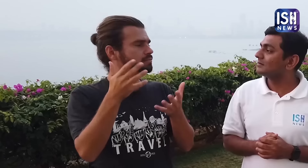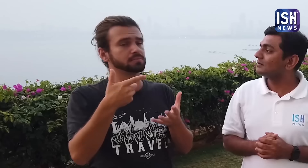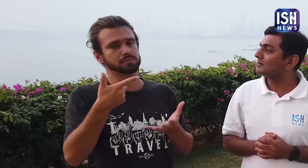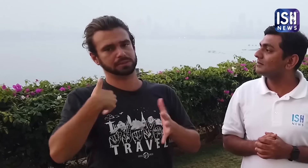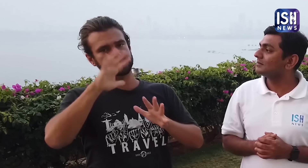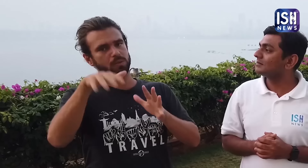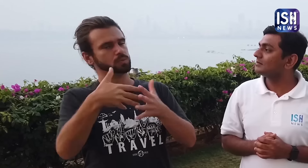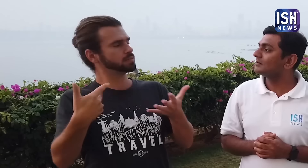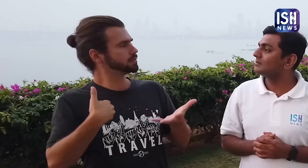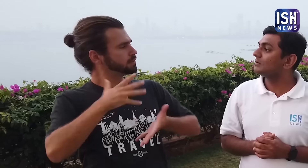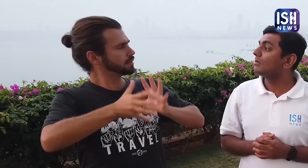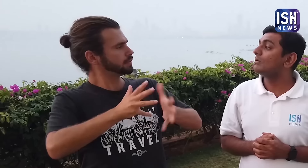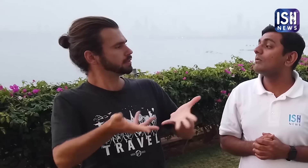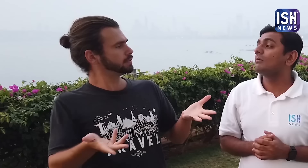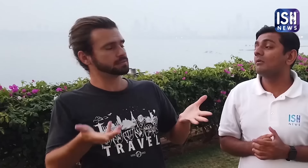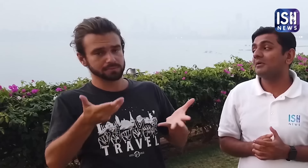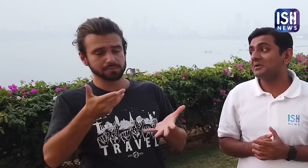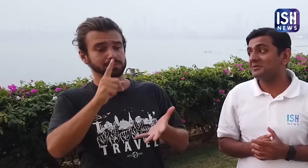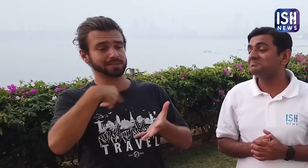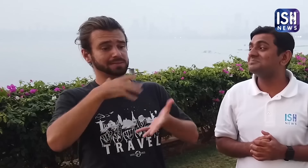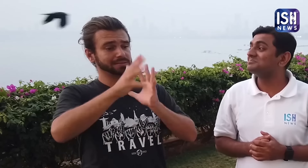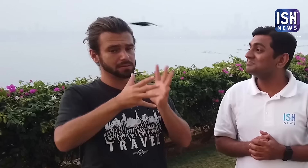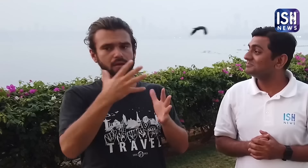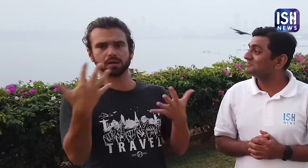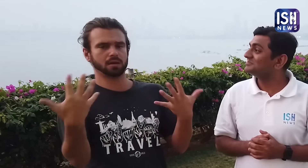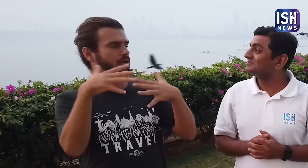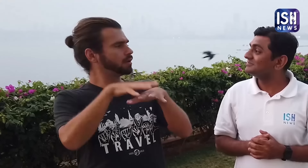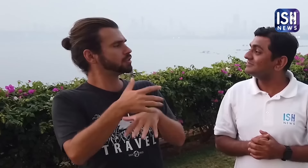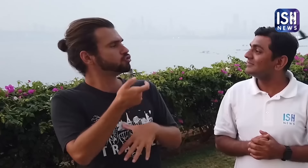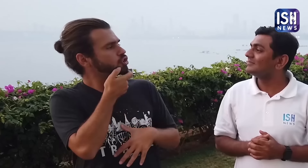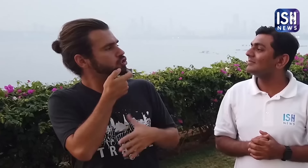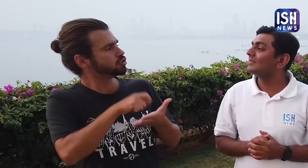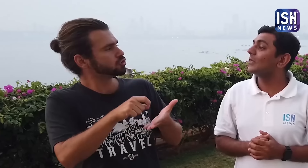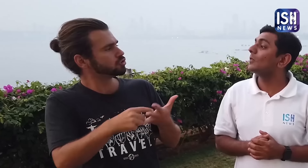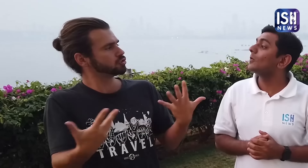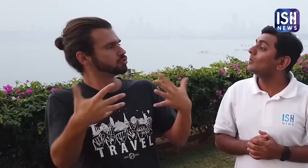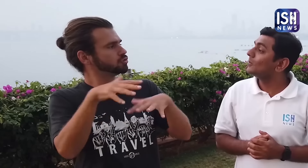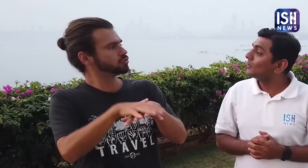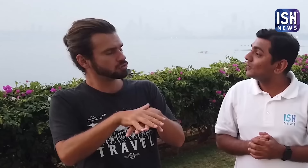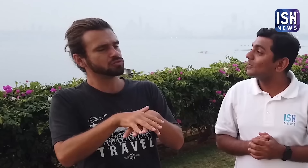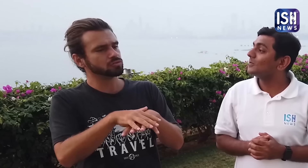We have our own Sign Language with the help of bilingualism we can write English very well.